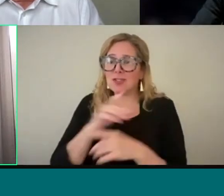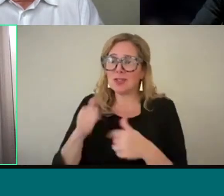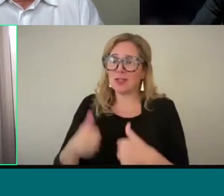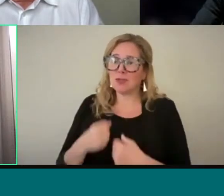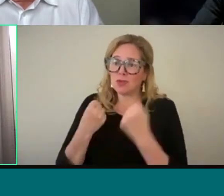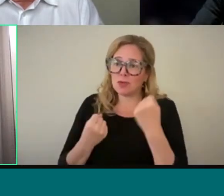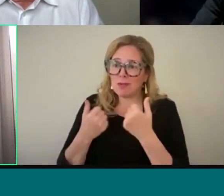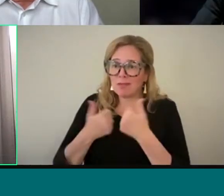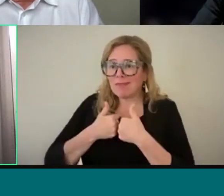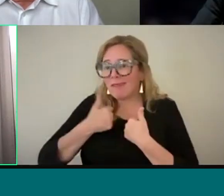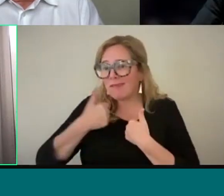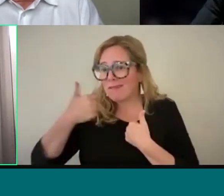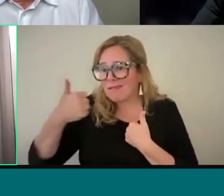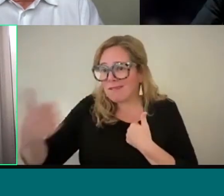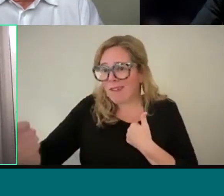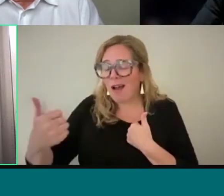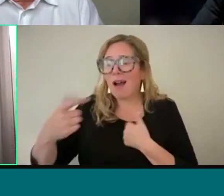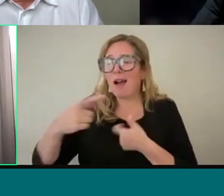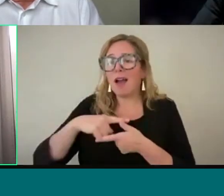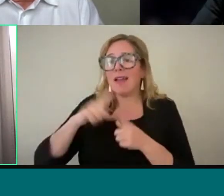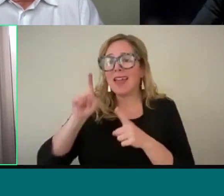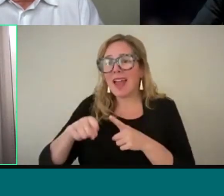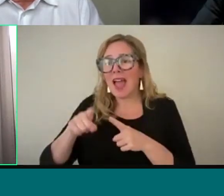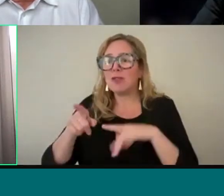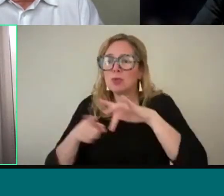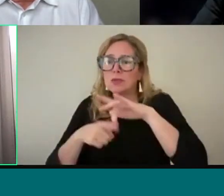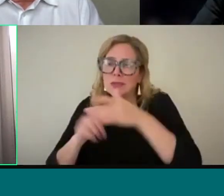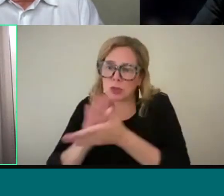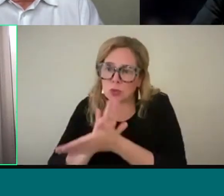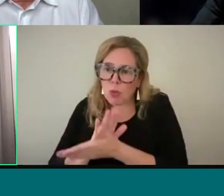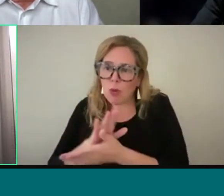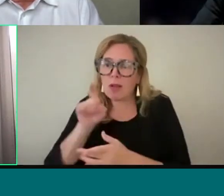rooms and all of that. Or at least 25 minute visits every one to three months,